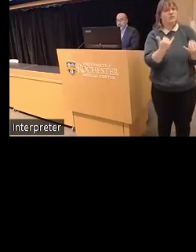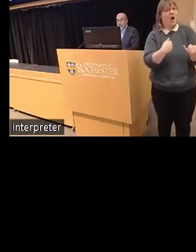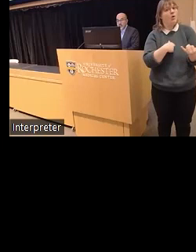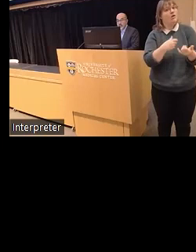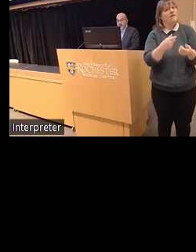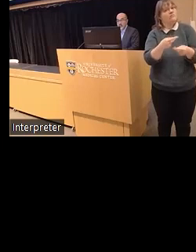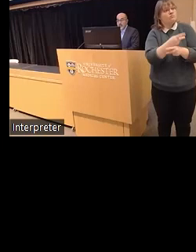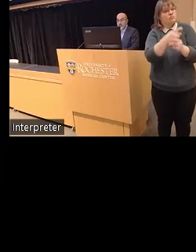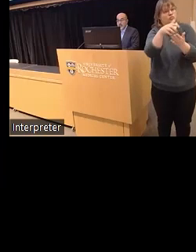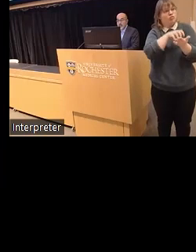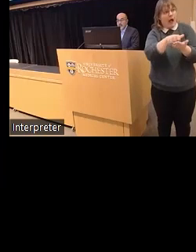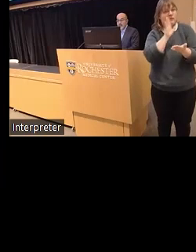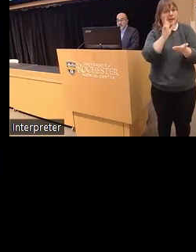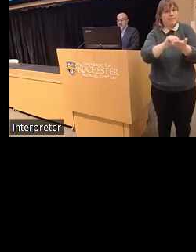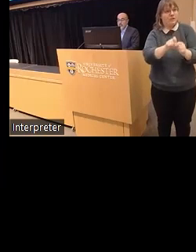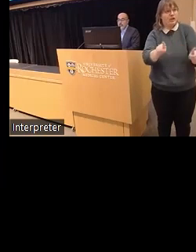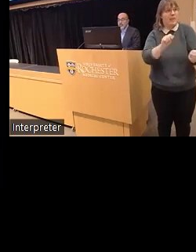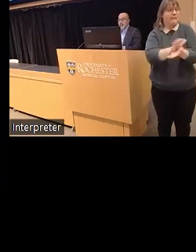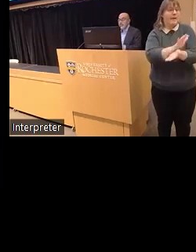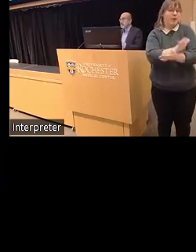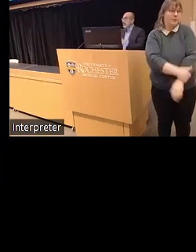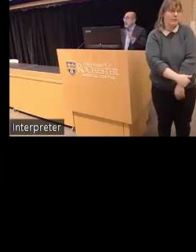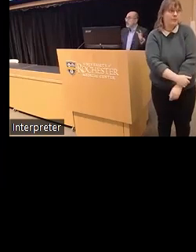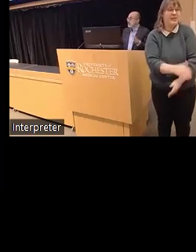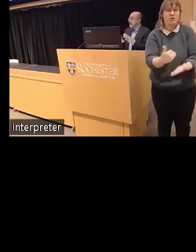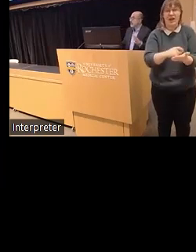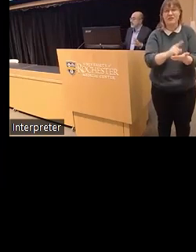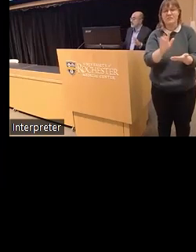the draft together of that paper so again that gives you kind of a glimpse of all the things